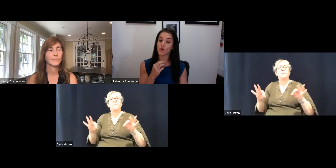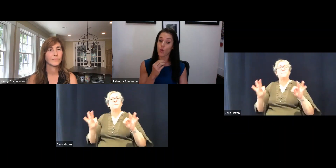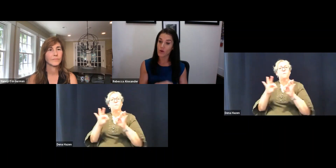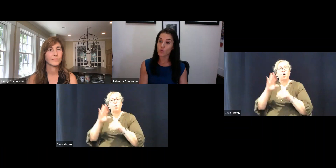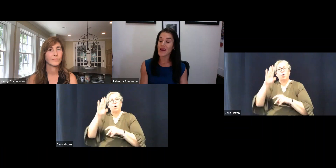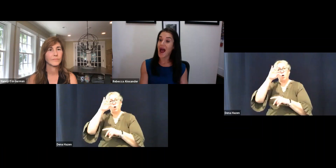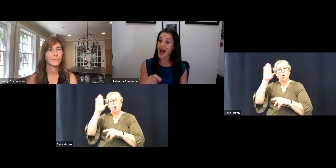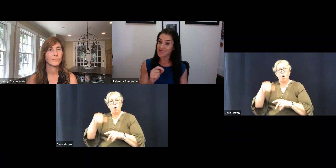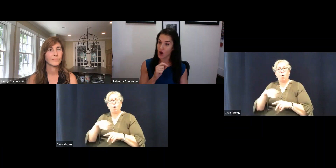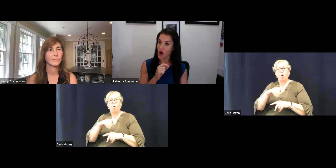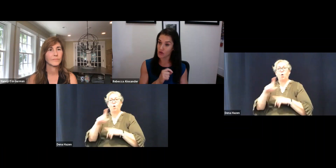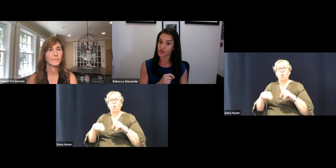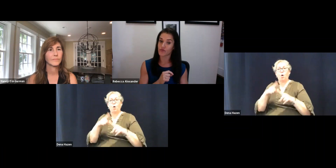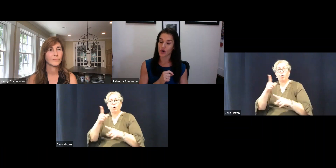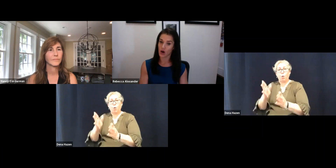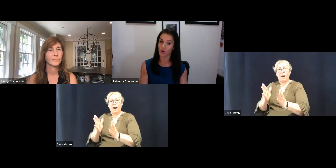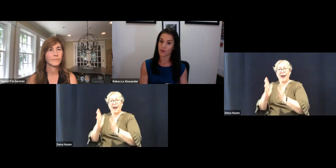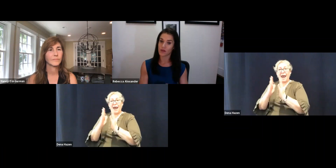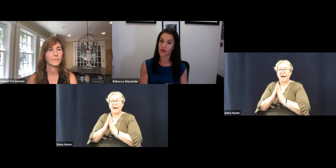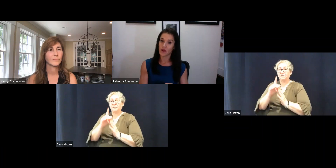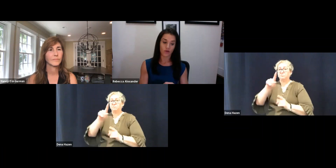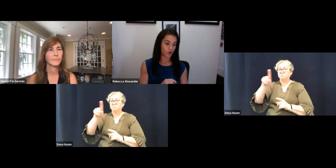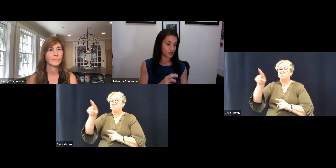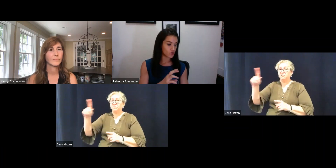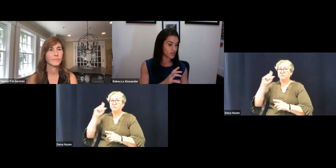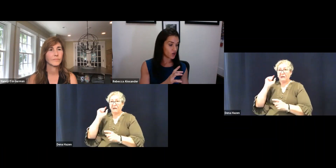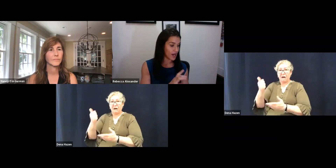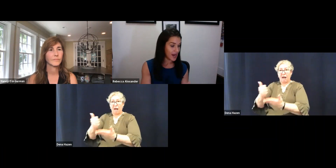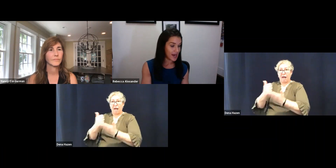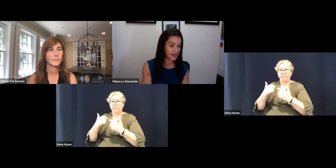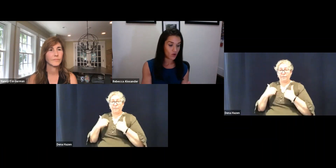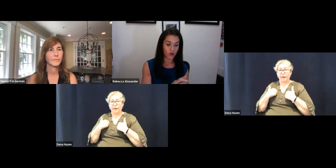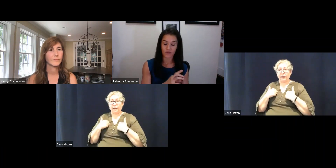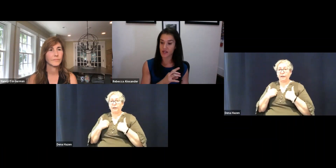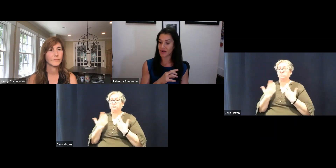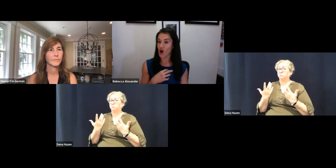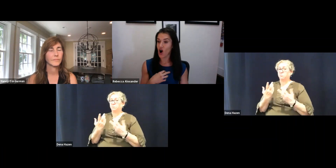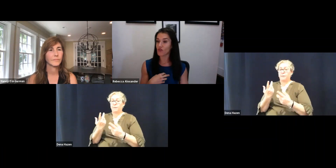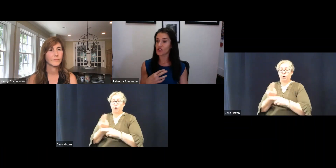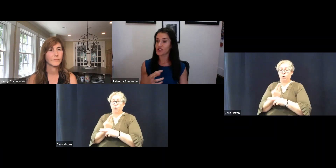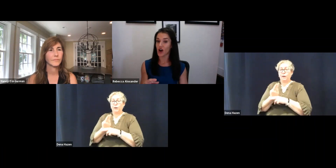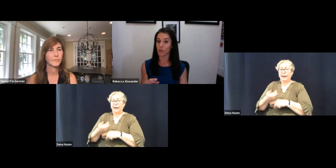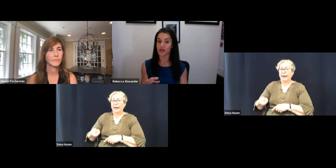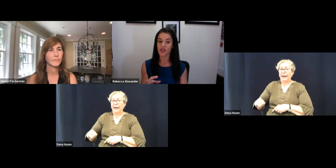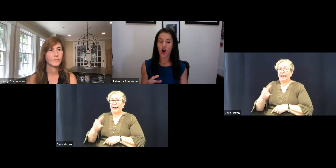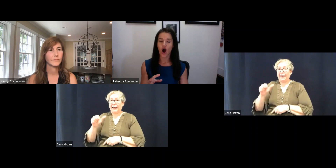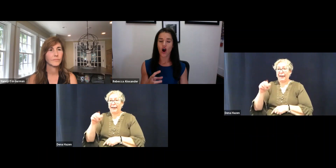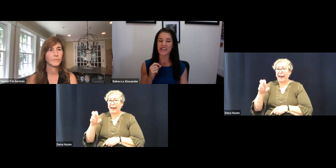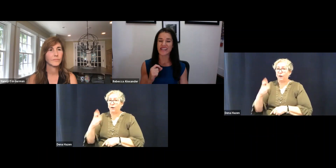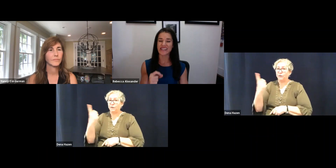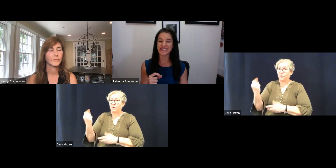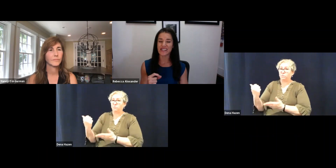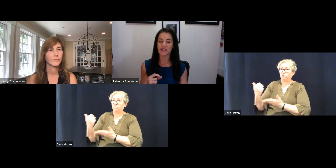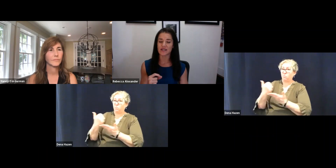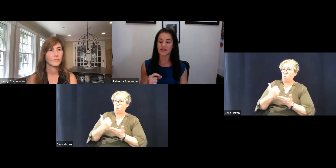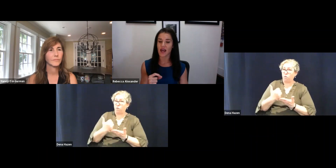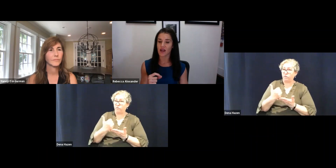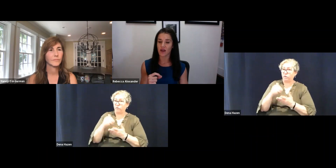that when we ask others for help, if we're using our cane, or if somebody offers to help us, our instinct is to say,